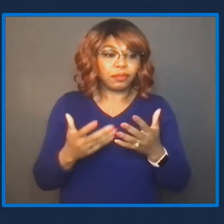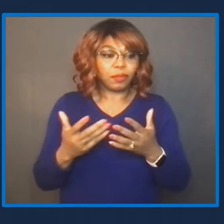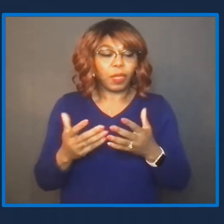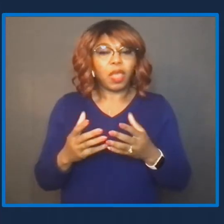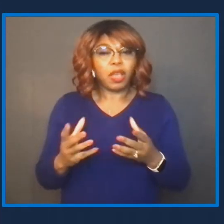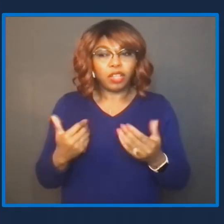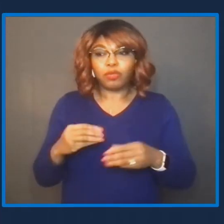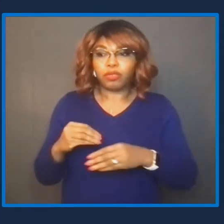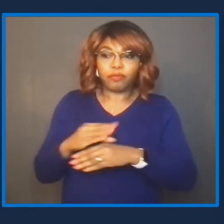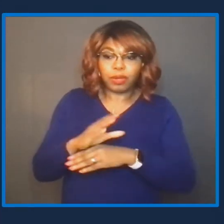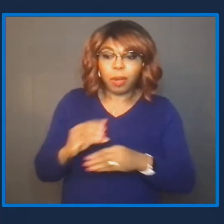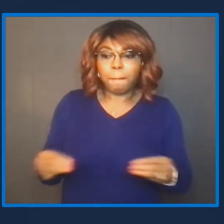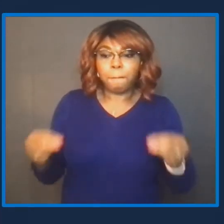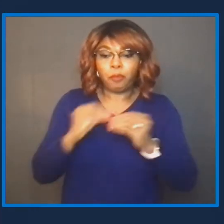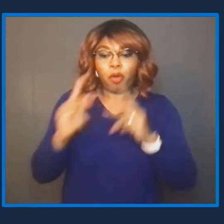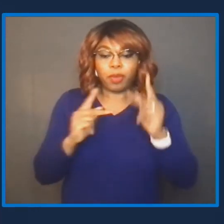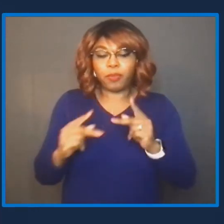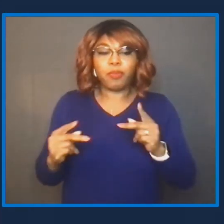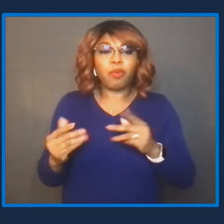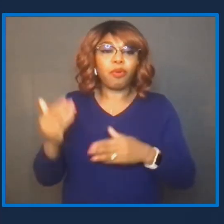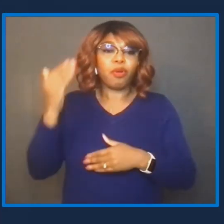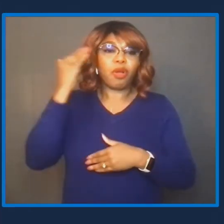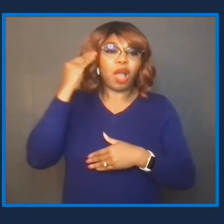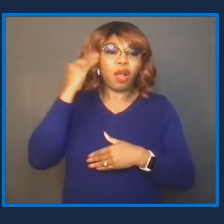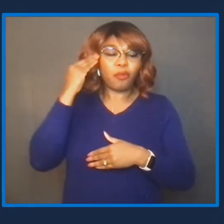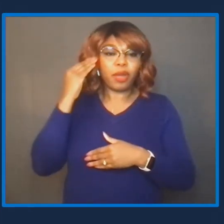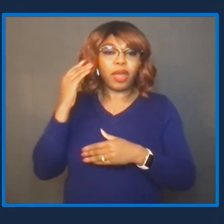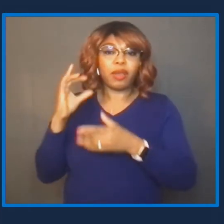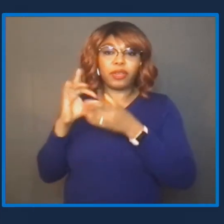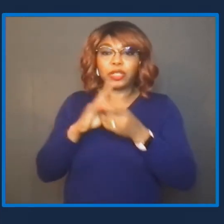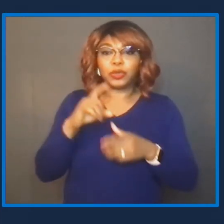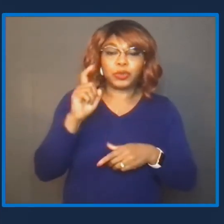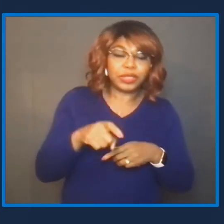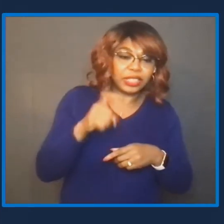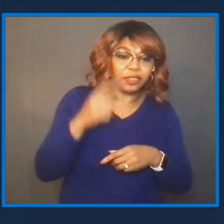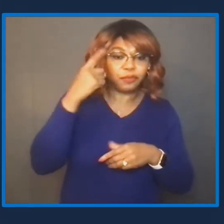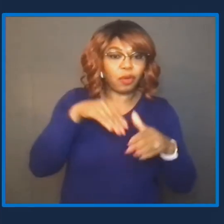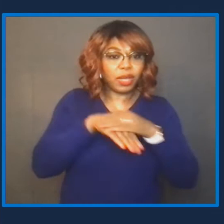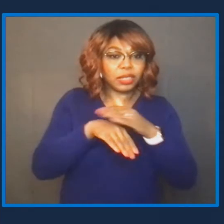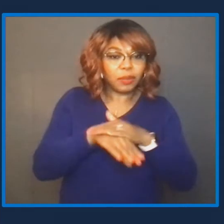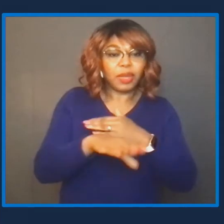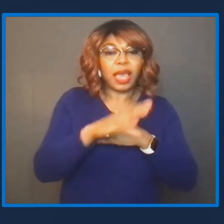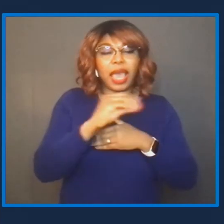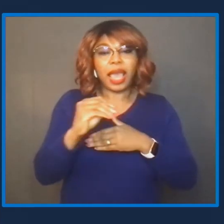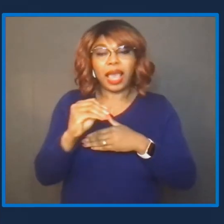of the need for accessibility and that it ceases to be a disability conversation